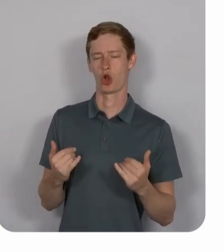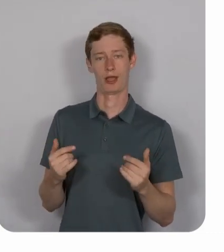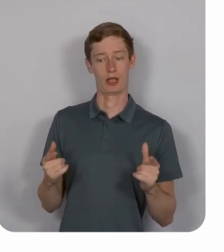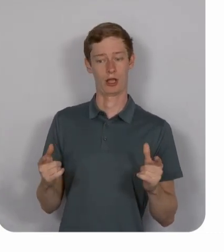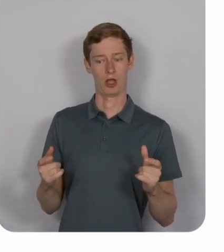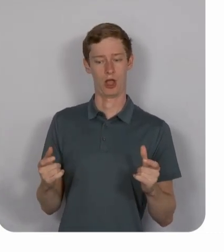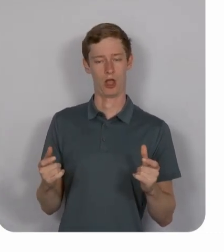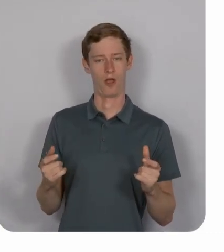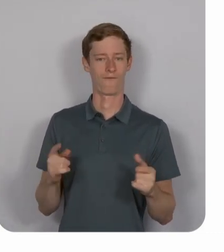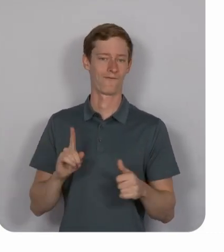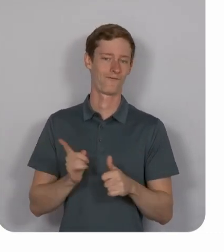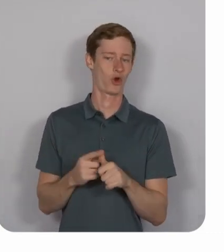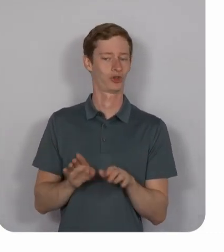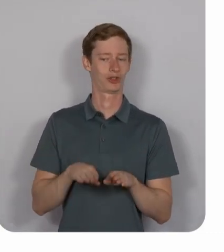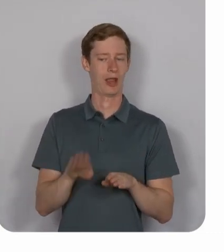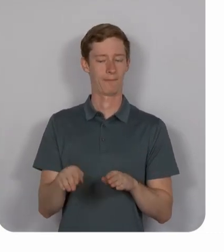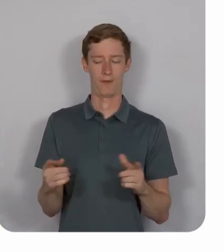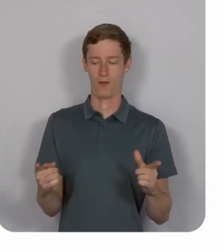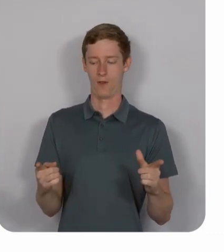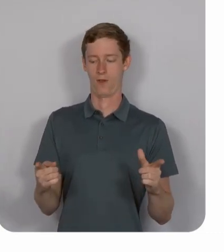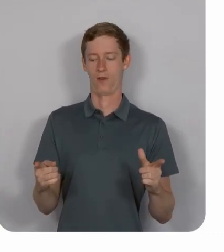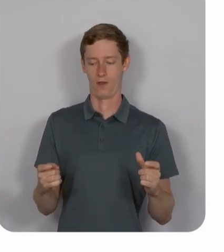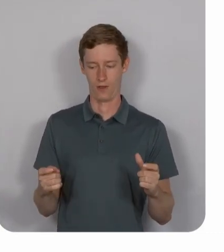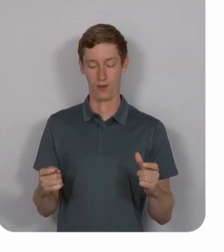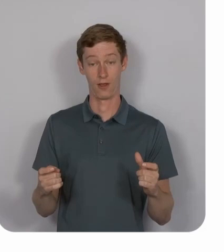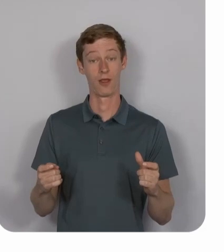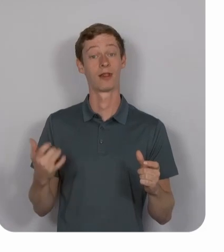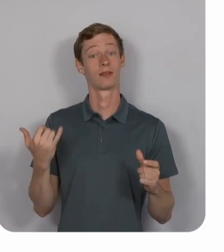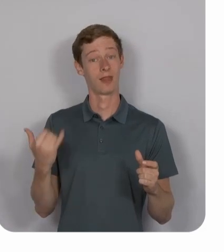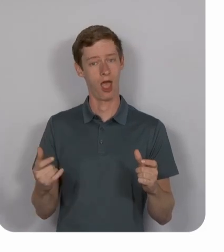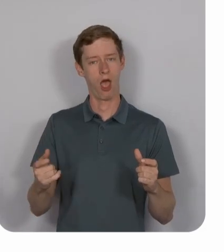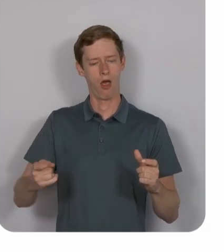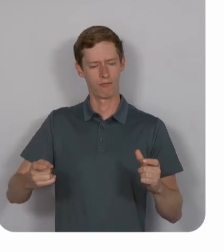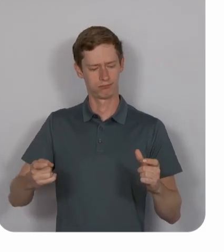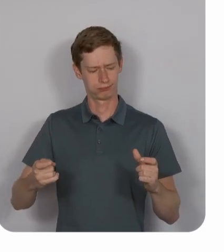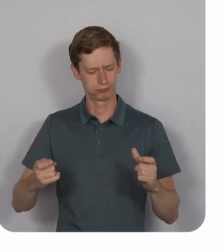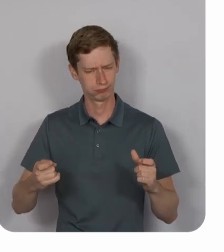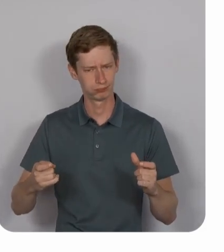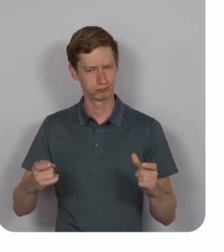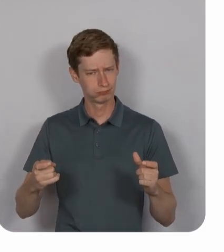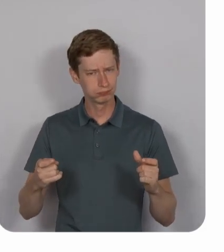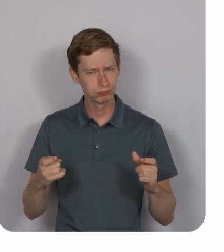Once you've fully pulled the trigger, you can now apply additional force to the trigger and that will be measured